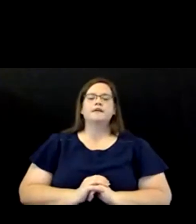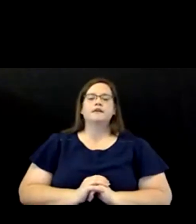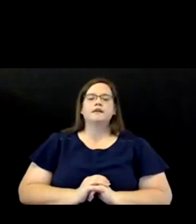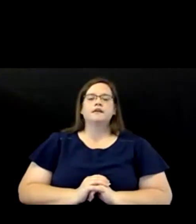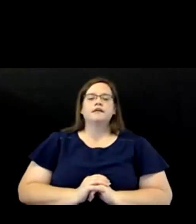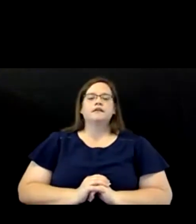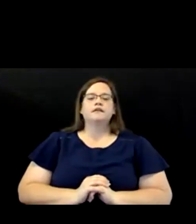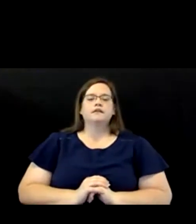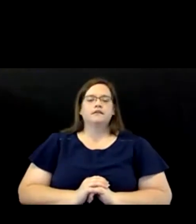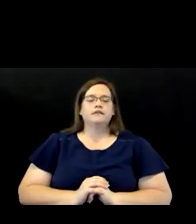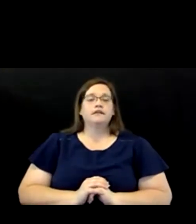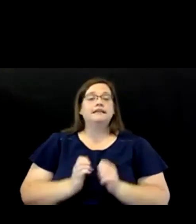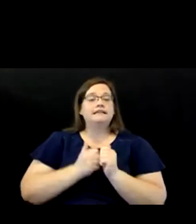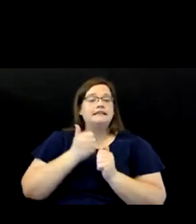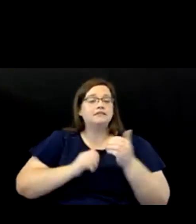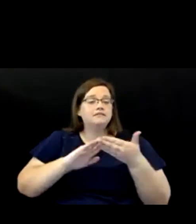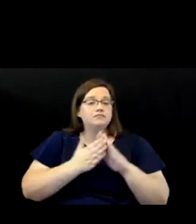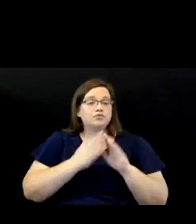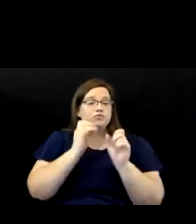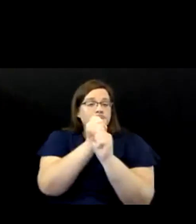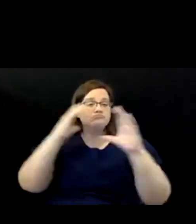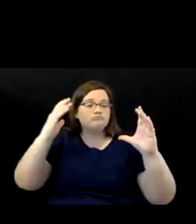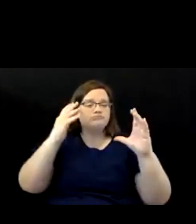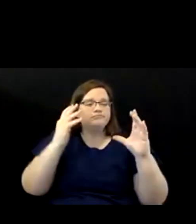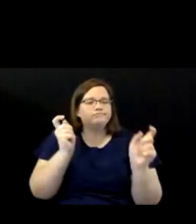different in every community. And in fact, it is our